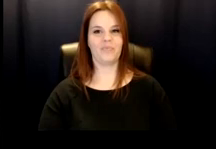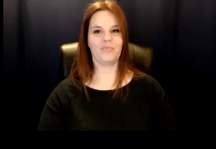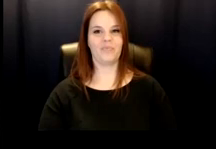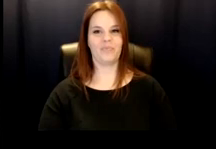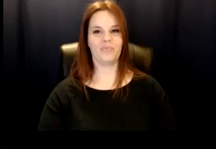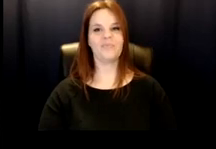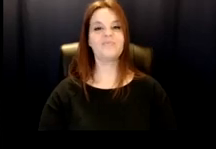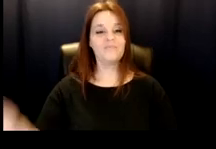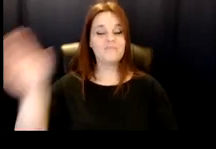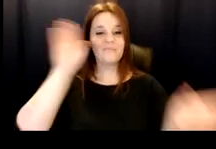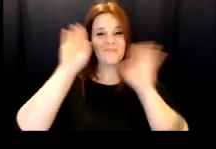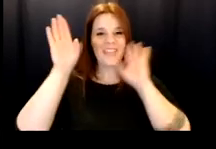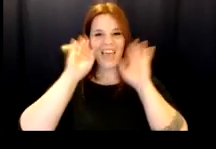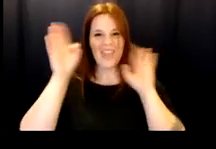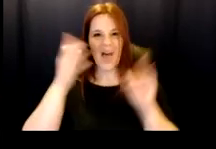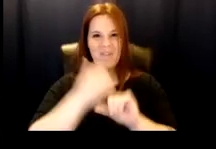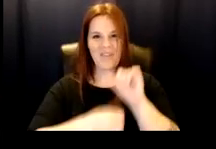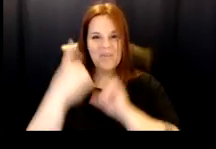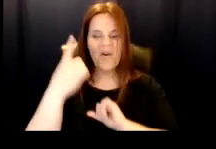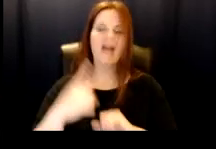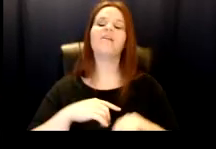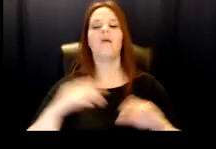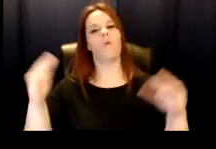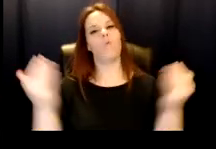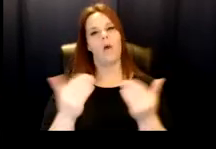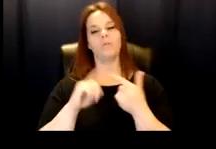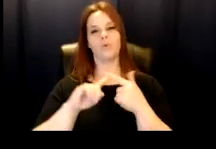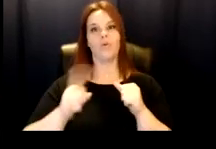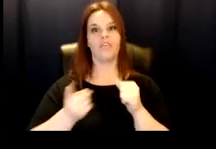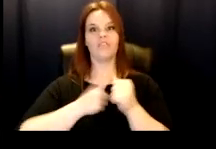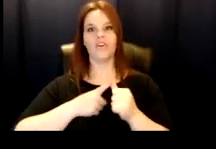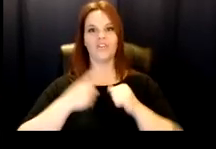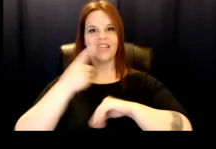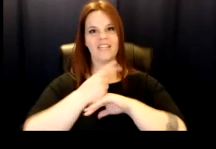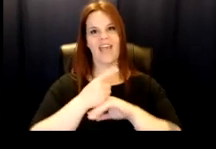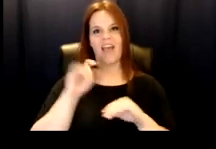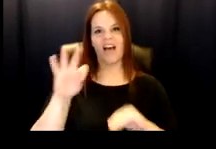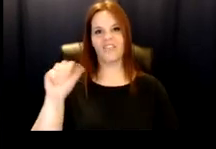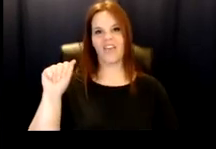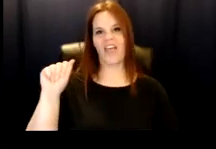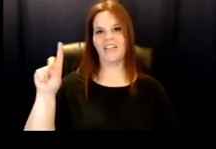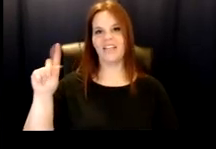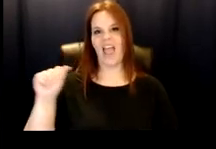everyone. Welcome to the first day of the ADA National Network State of the Science